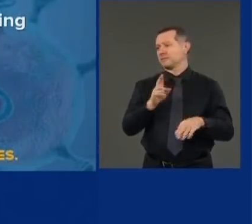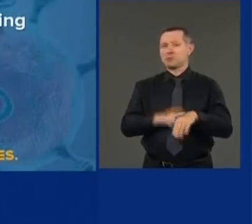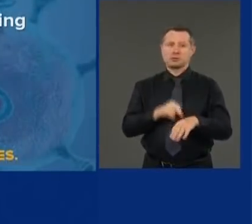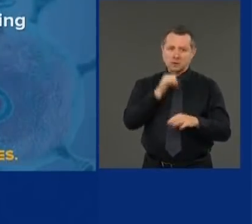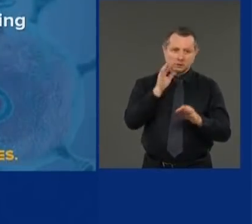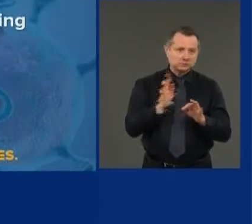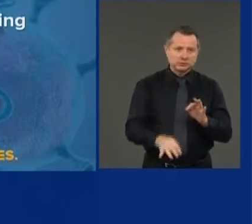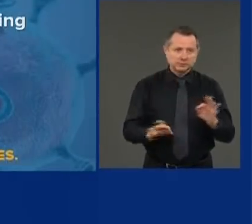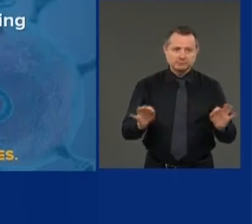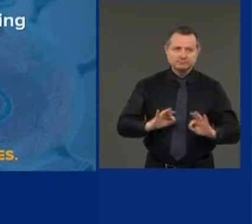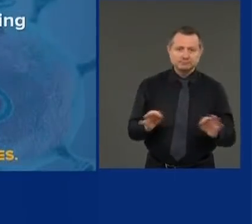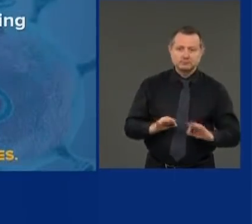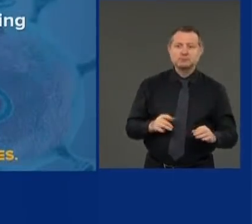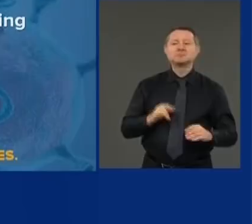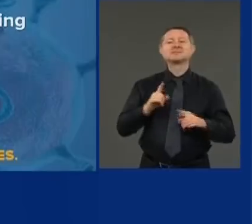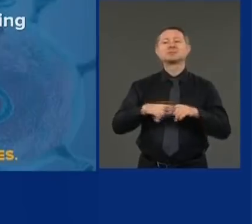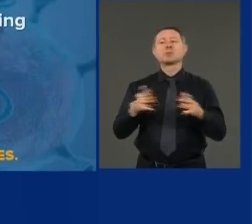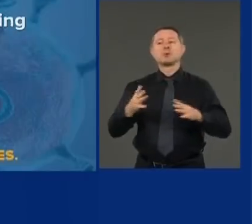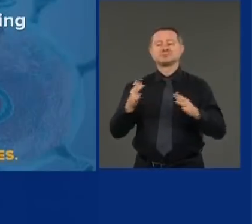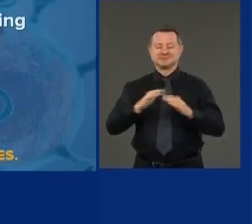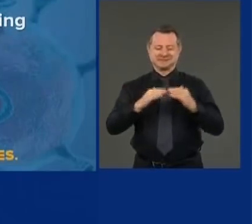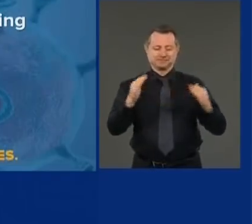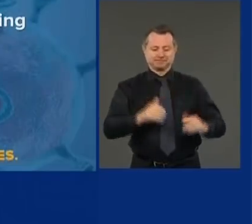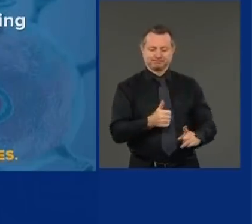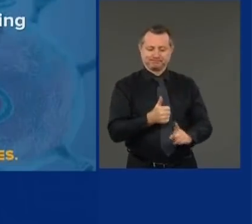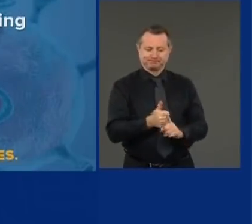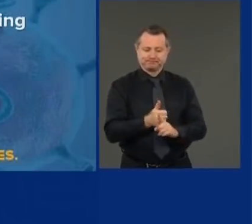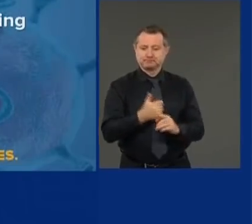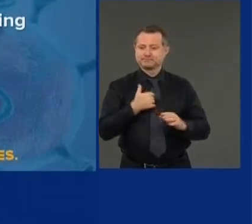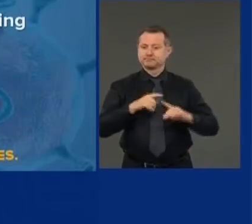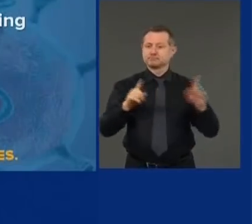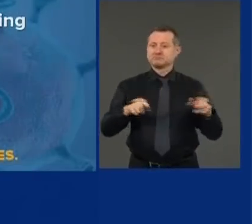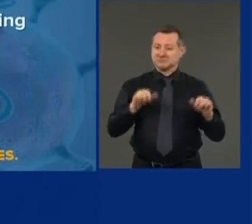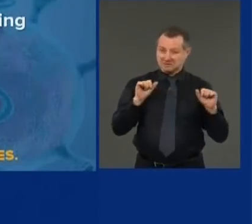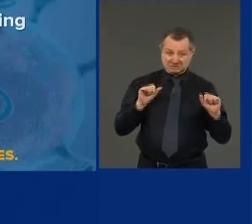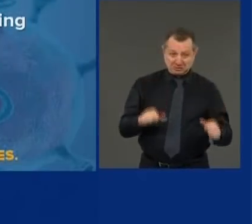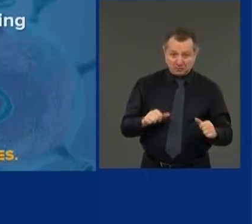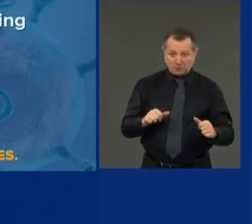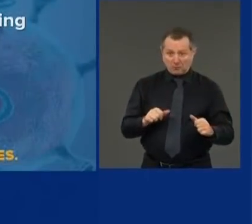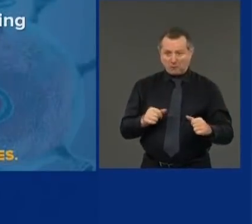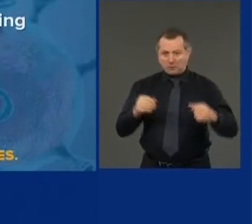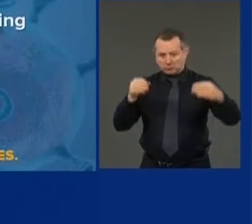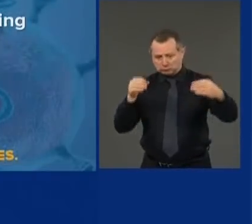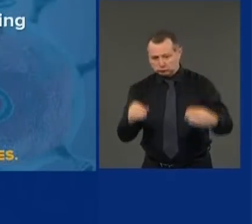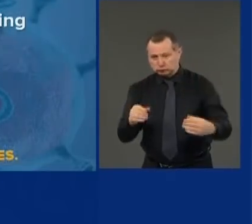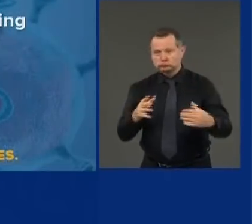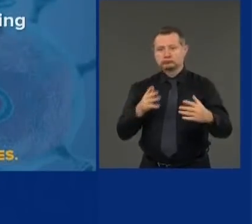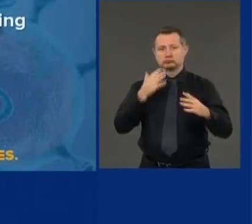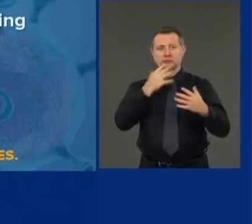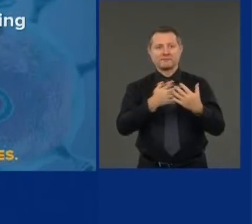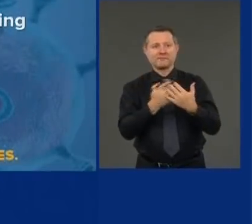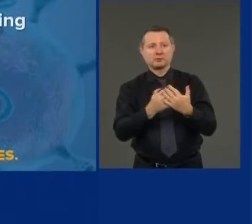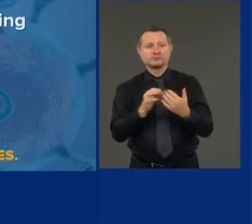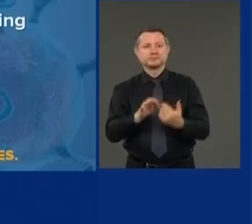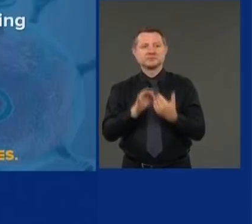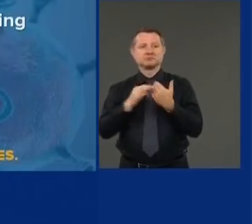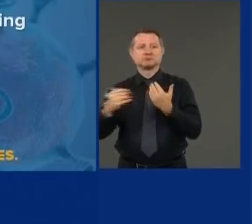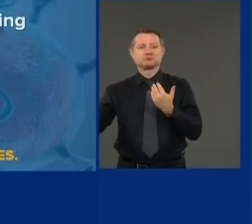THE VIRUS, WHICH IS REMARKABLE AND INTERESTING. NOTHING IS SIMPLE WITH THIS VIRUS. IT DEPENDS ON THE AIR CONDITIONING SYSTEM YOU HAVE